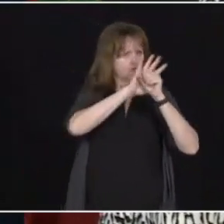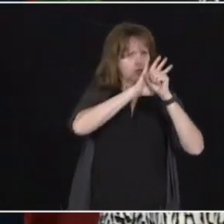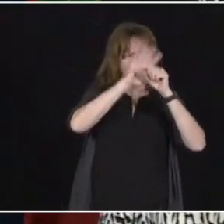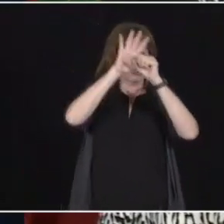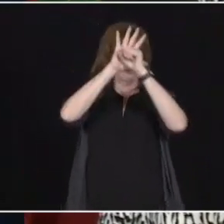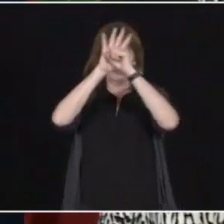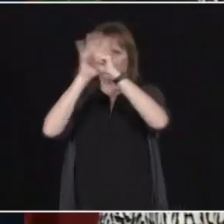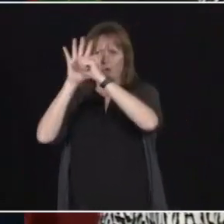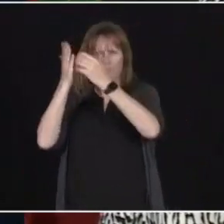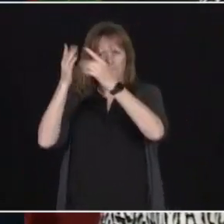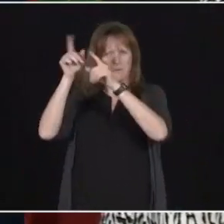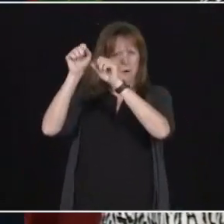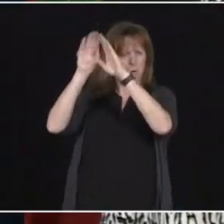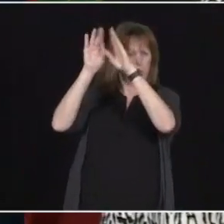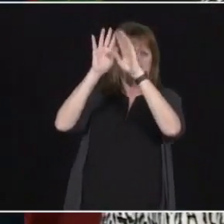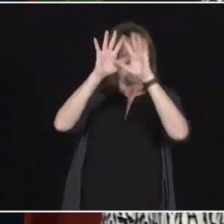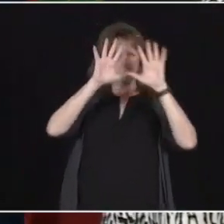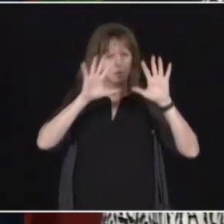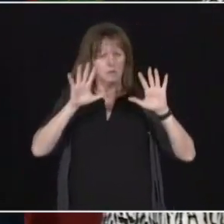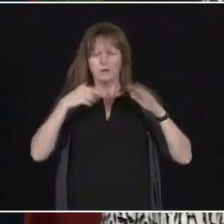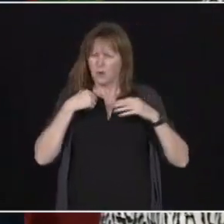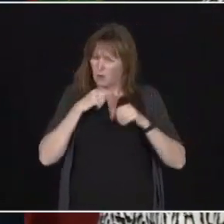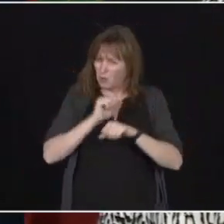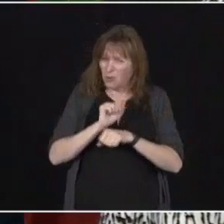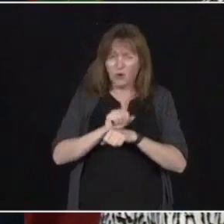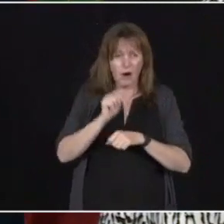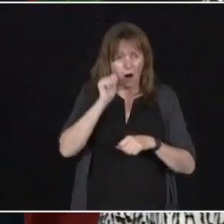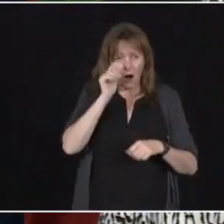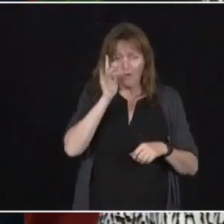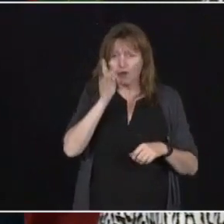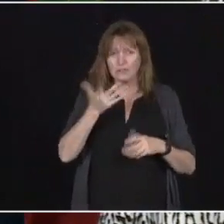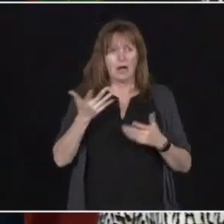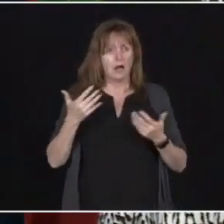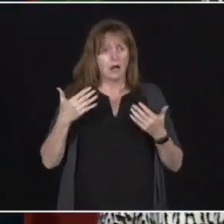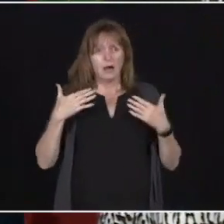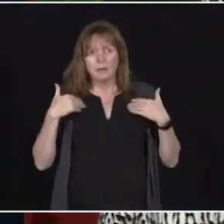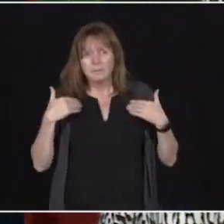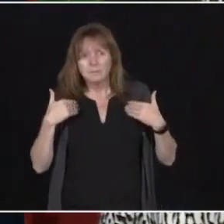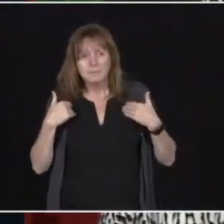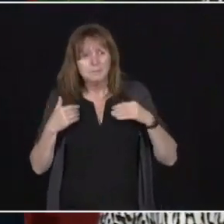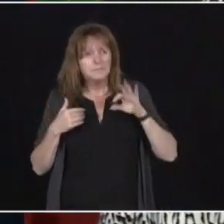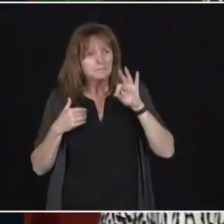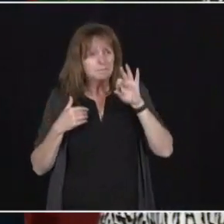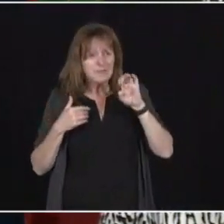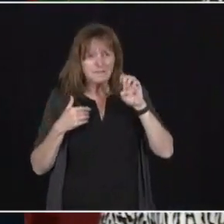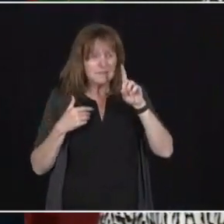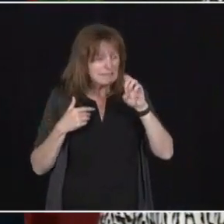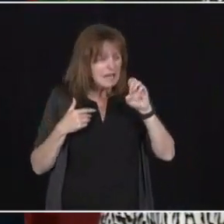But, that is not going to stop us. We are working day in and day out and I know minister...